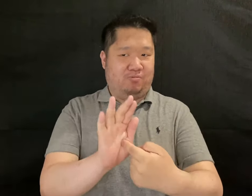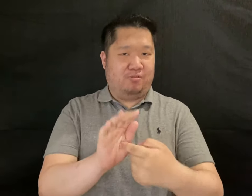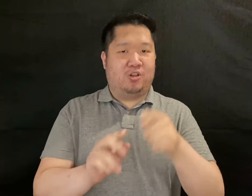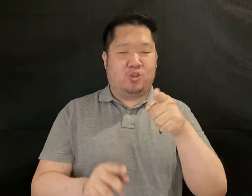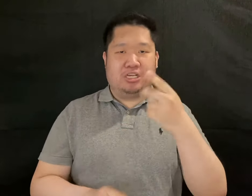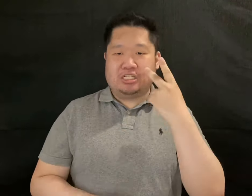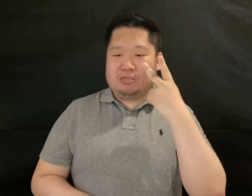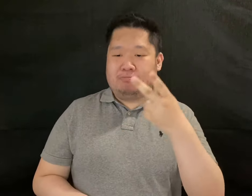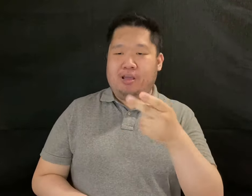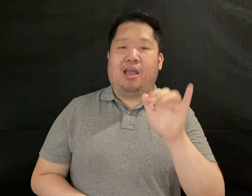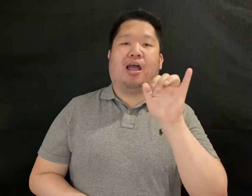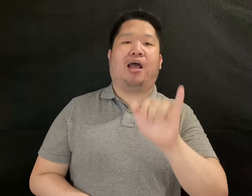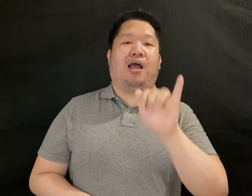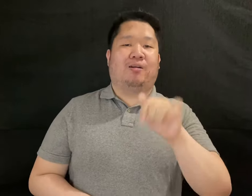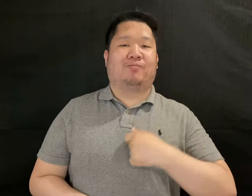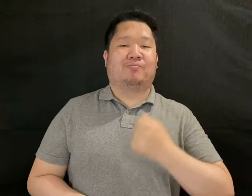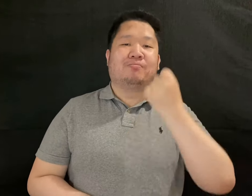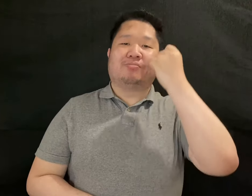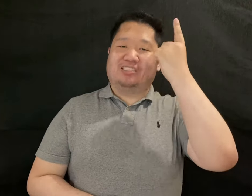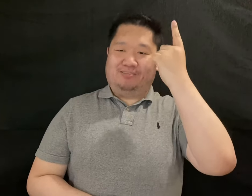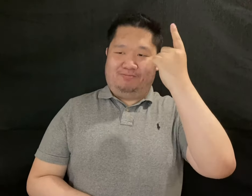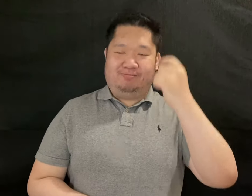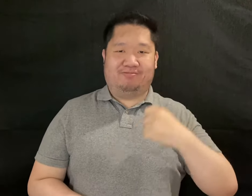understand it clearly. Here it is!